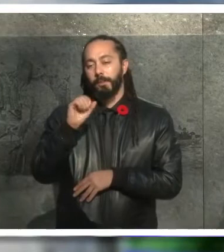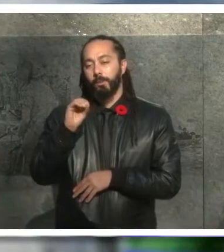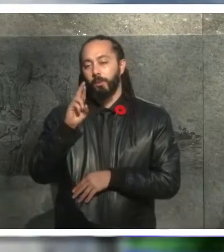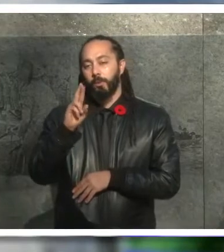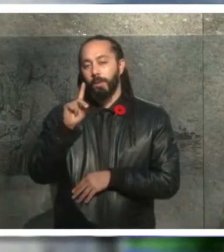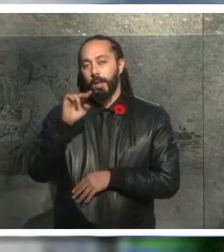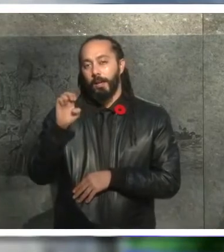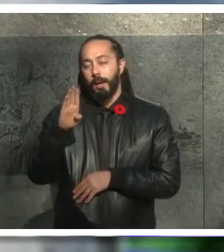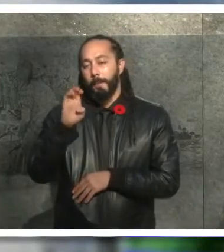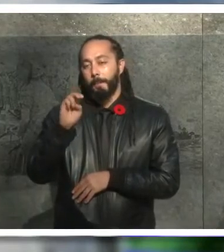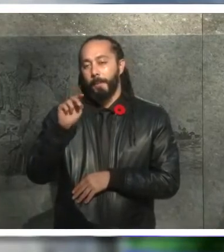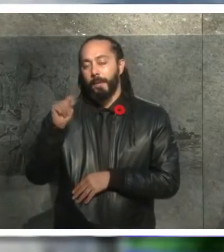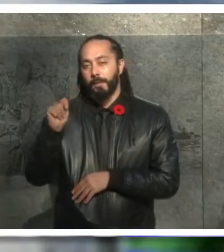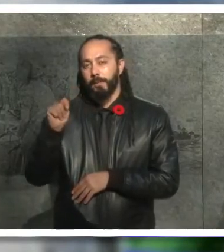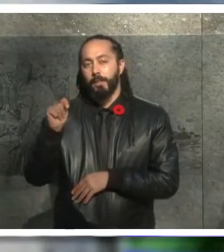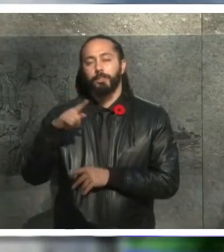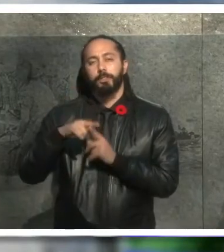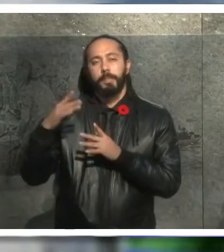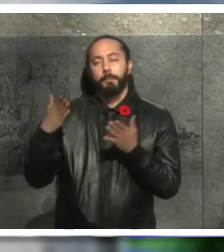the Honourable Caroline benefit